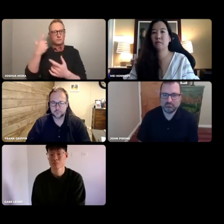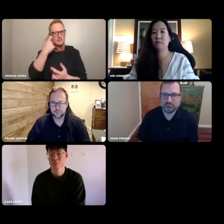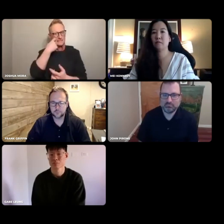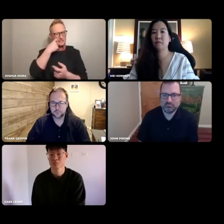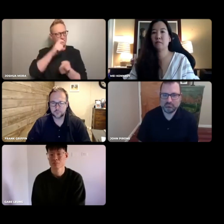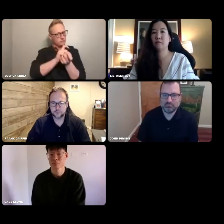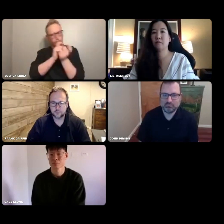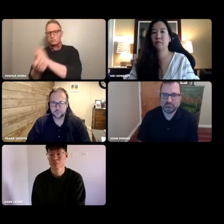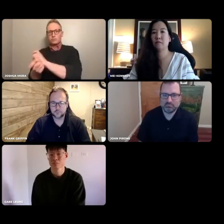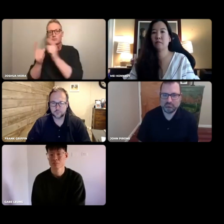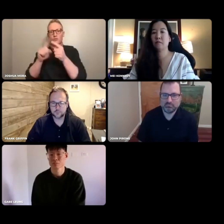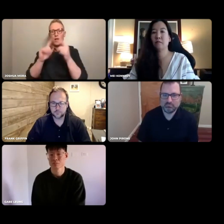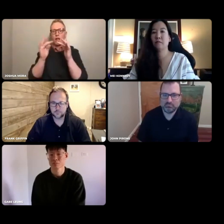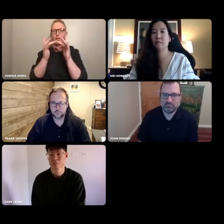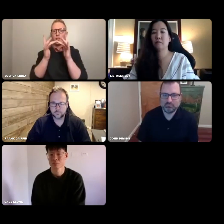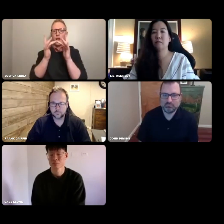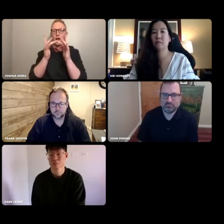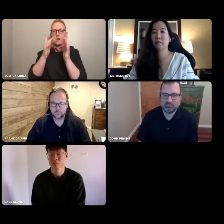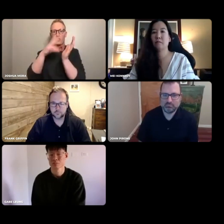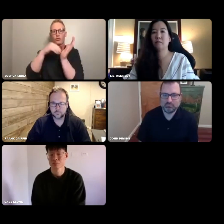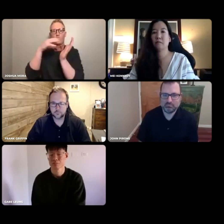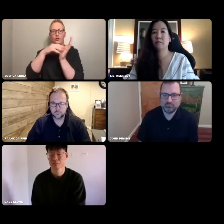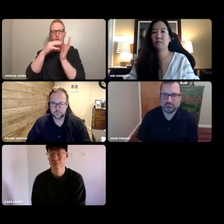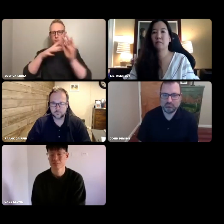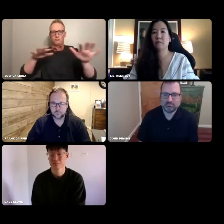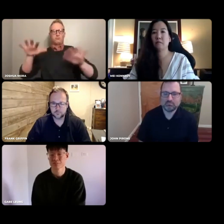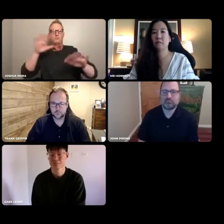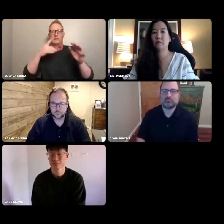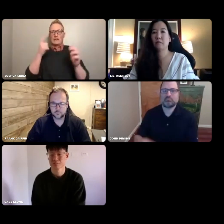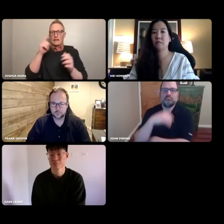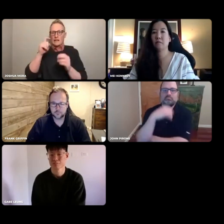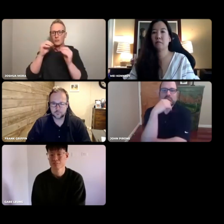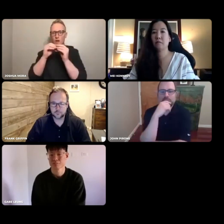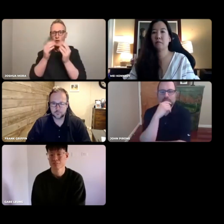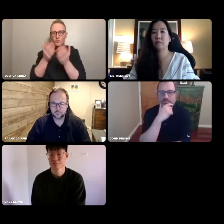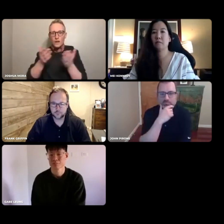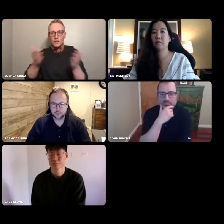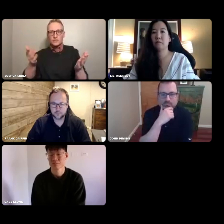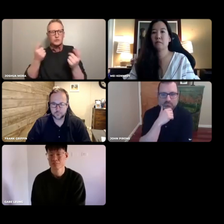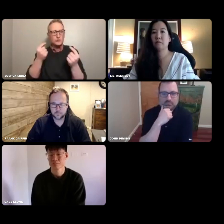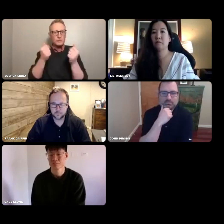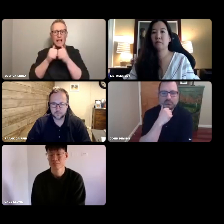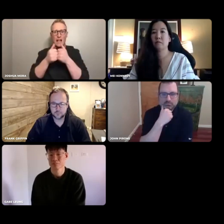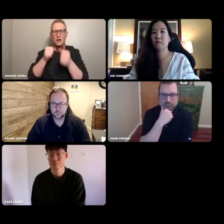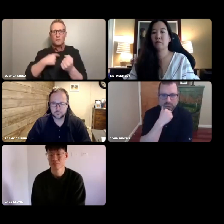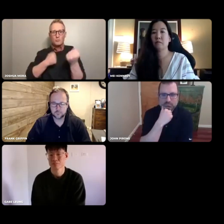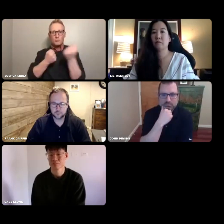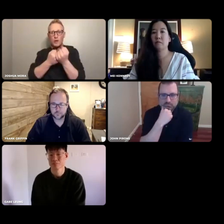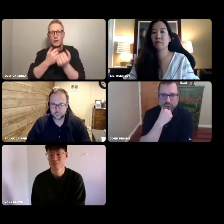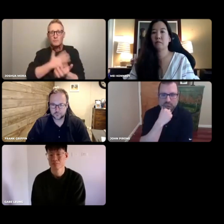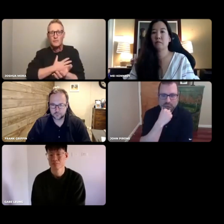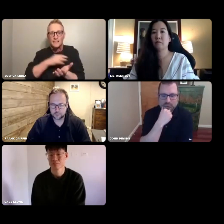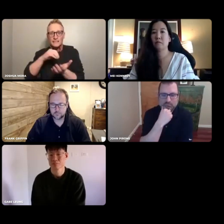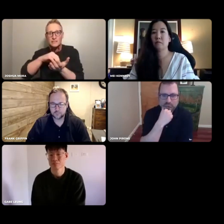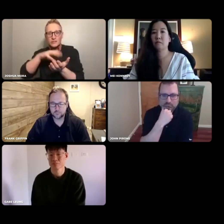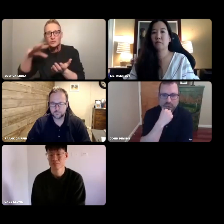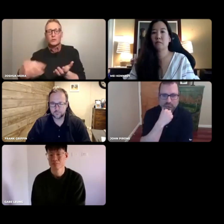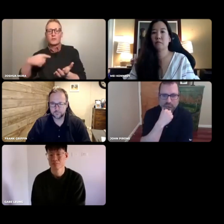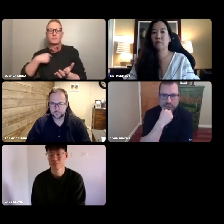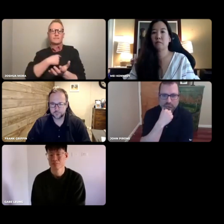I, like most of the audience here, am online now.